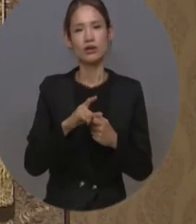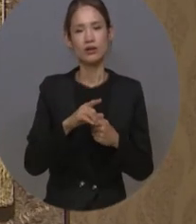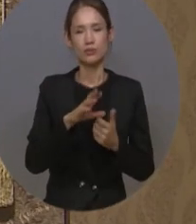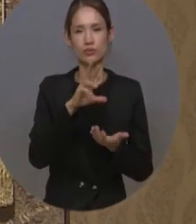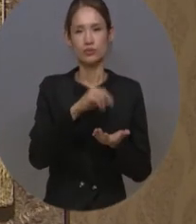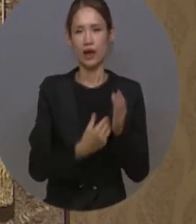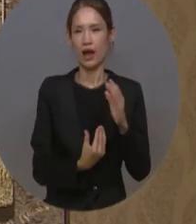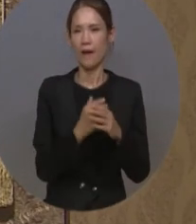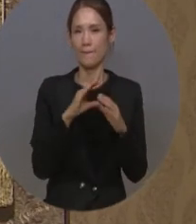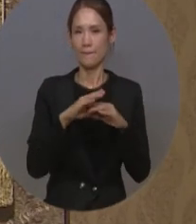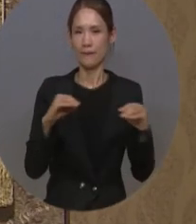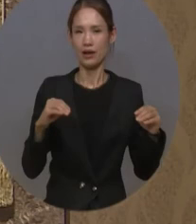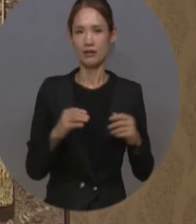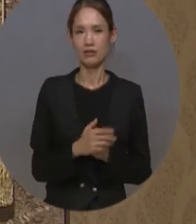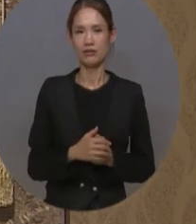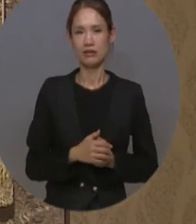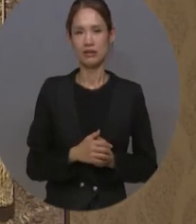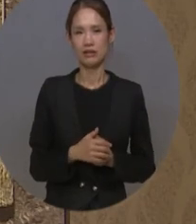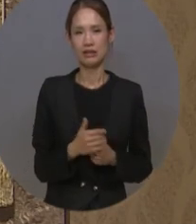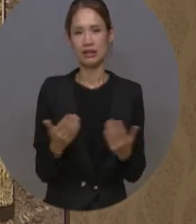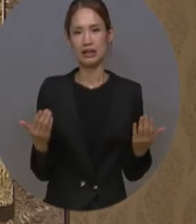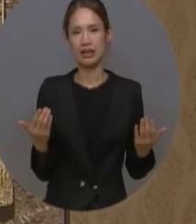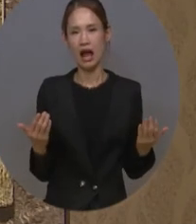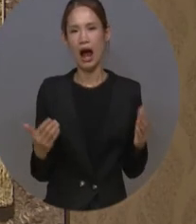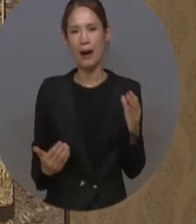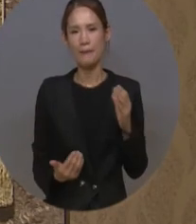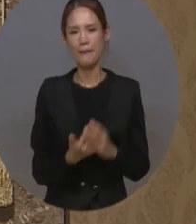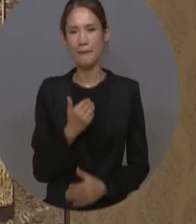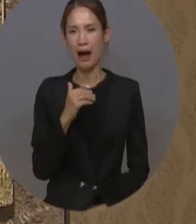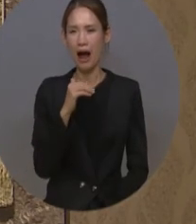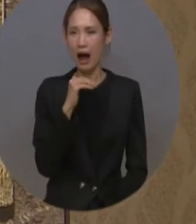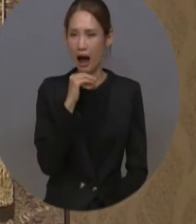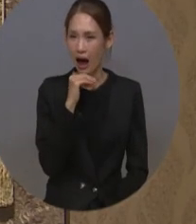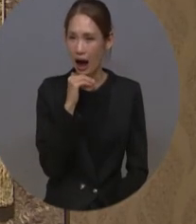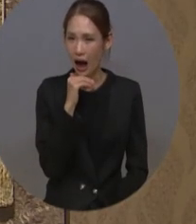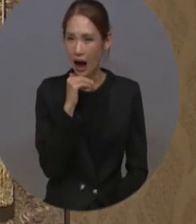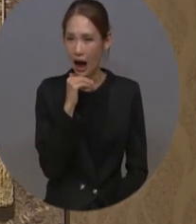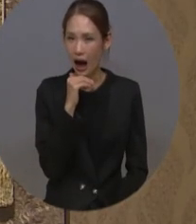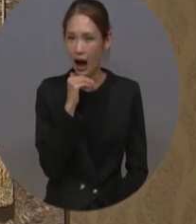You can't wait until something happens